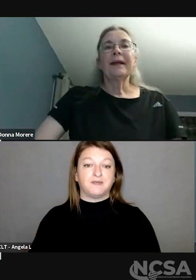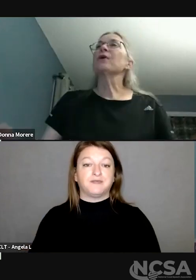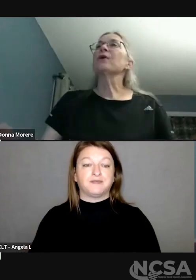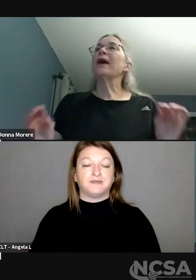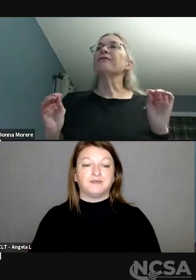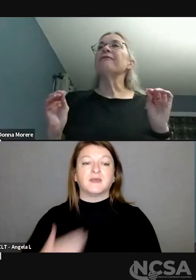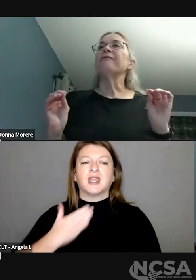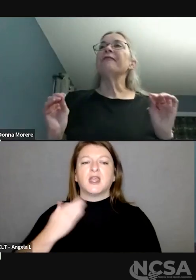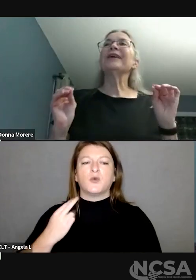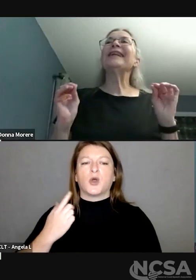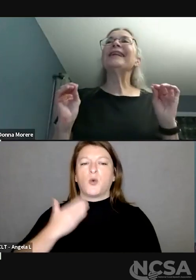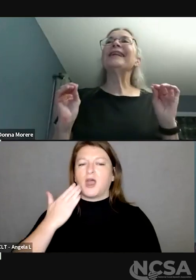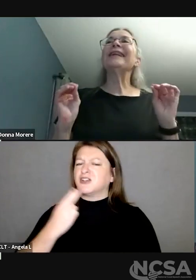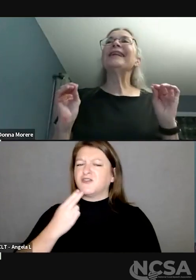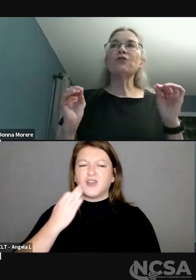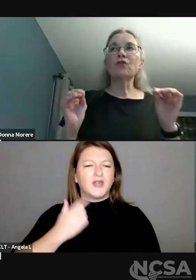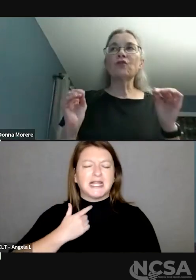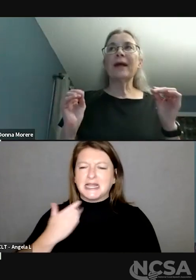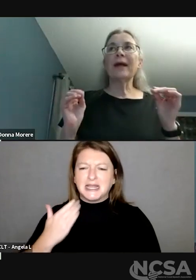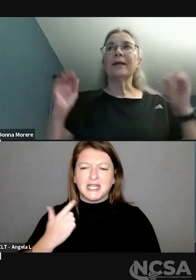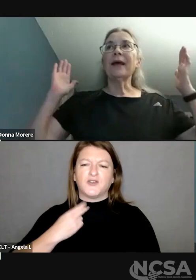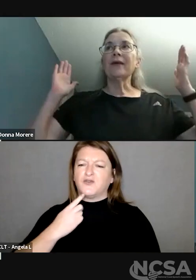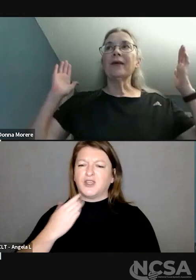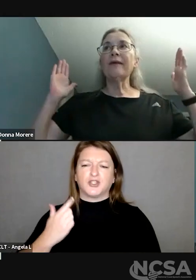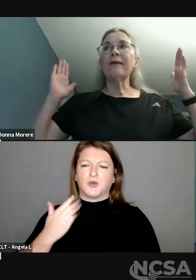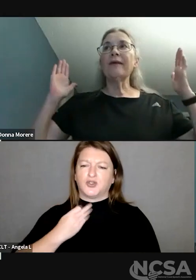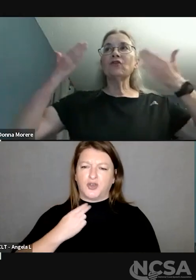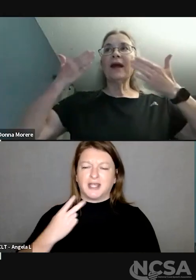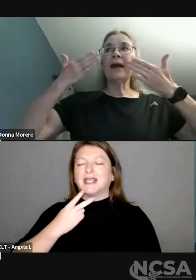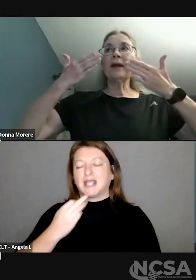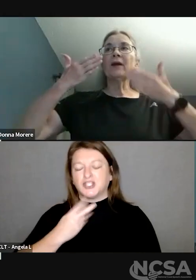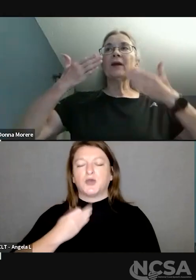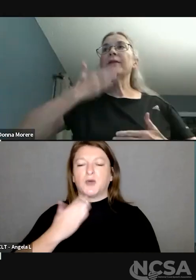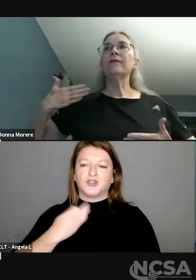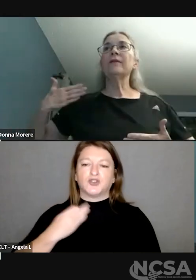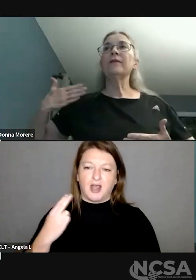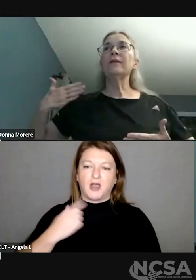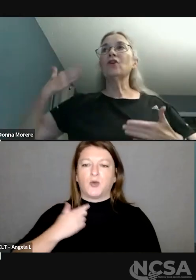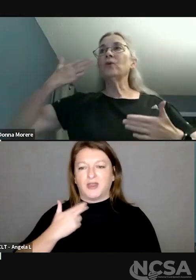It requires very little visual tracking. Yes, you have to track within the cueing space.